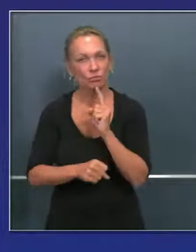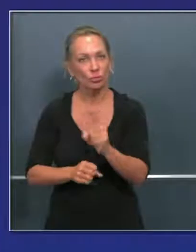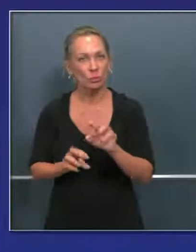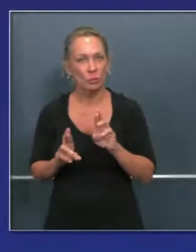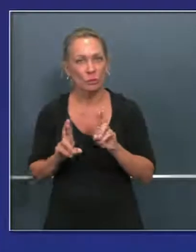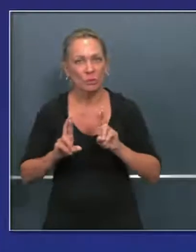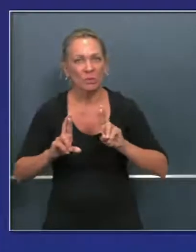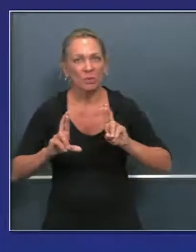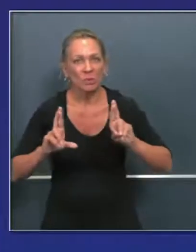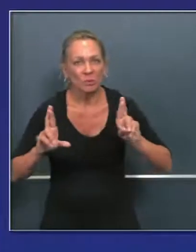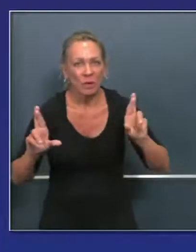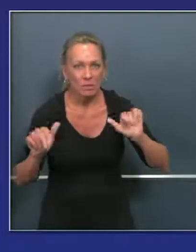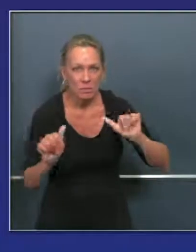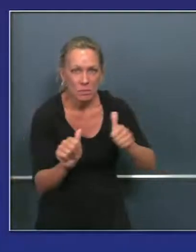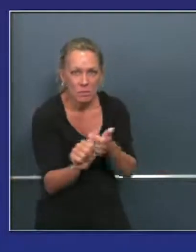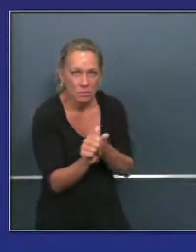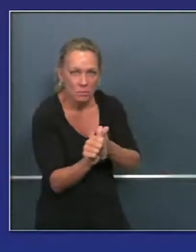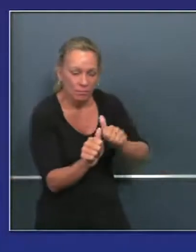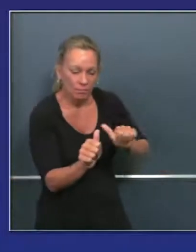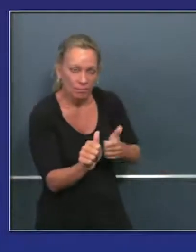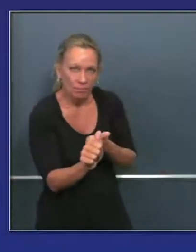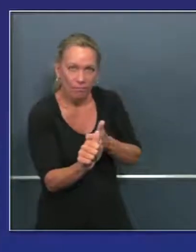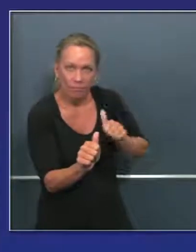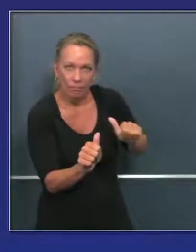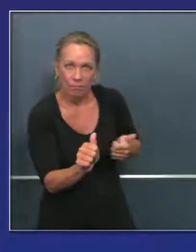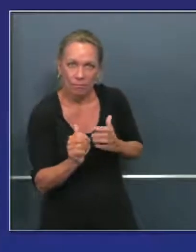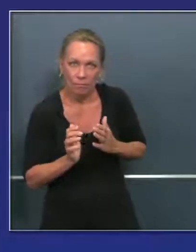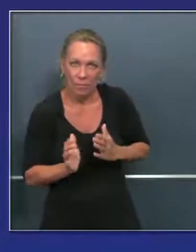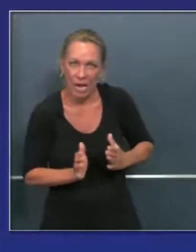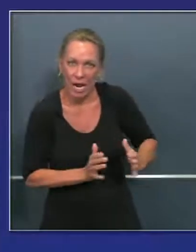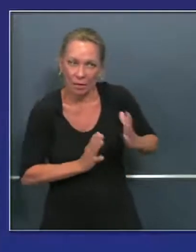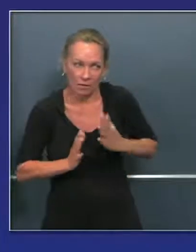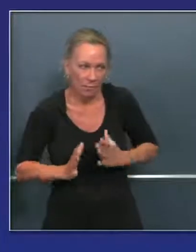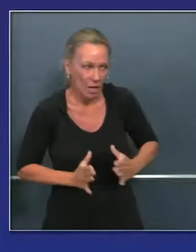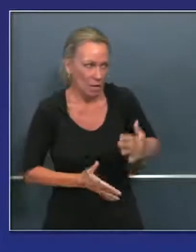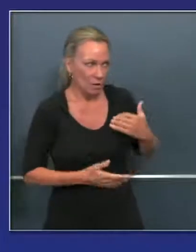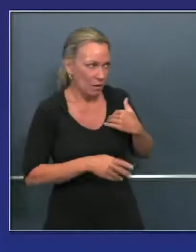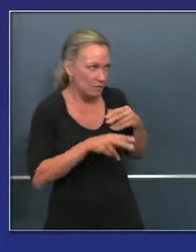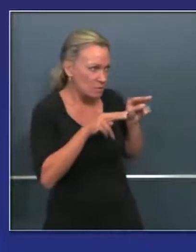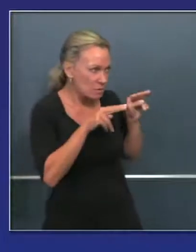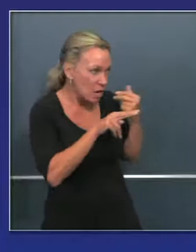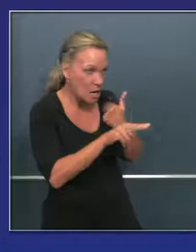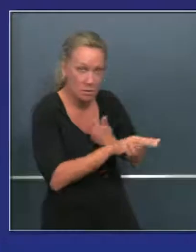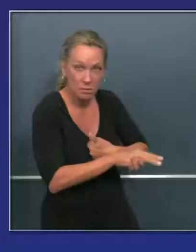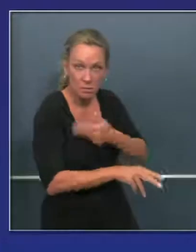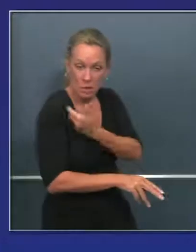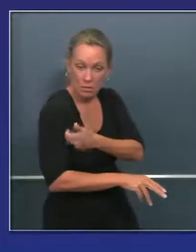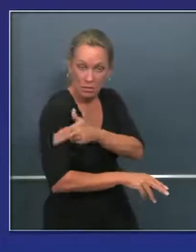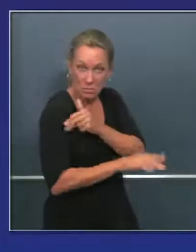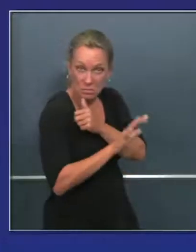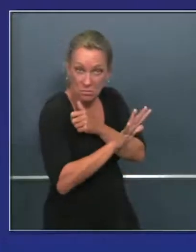we had this team referred to as a health core we identified personnel and appropriate protective